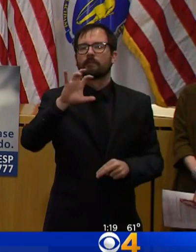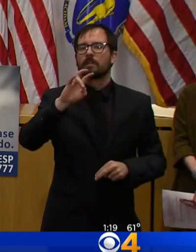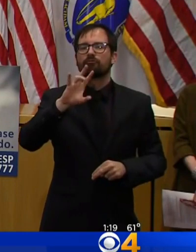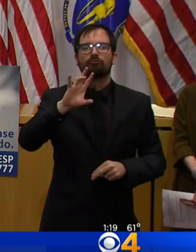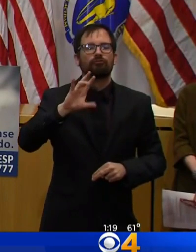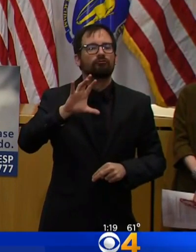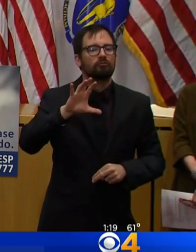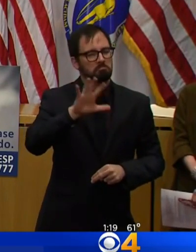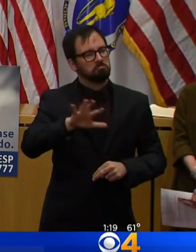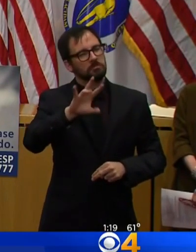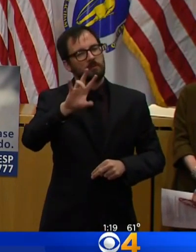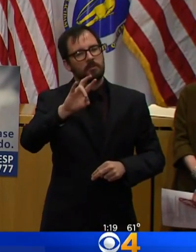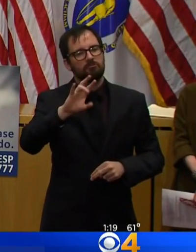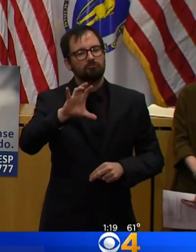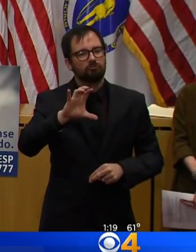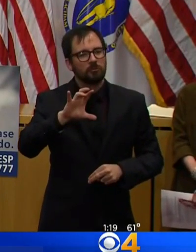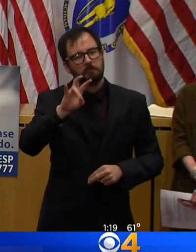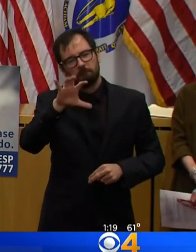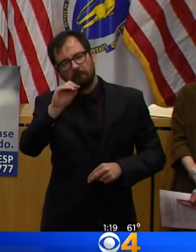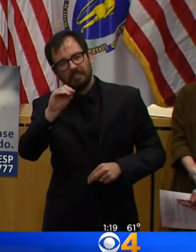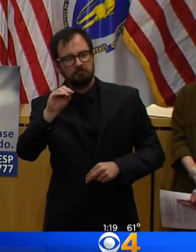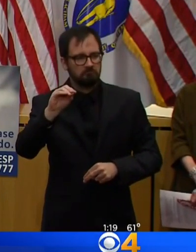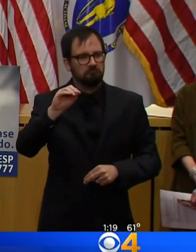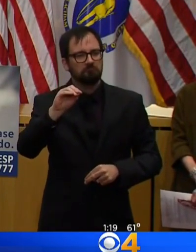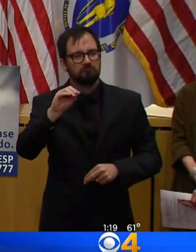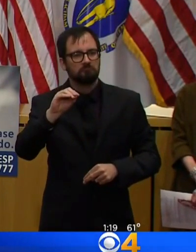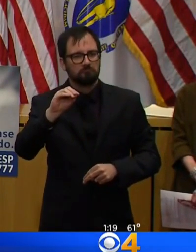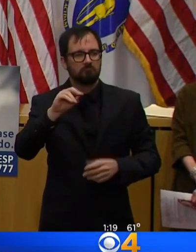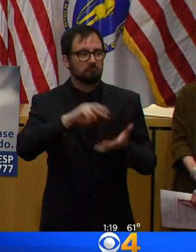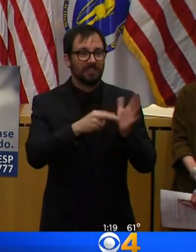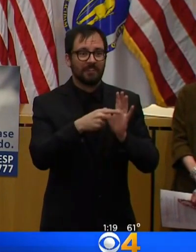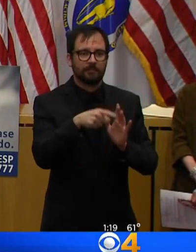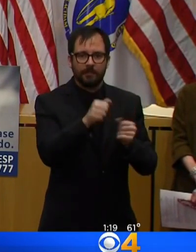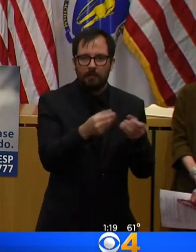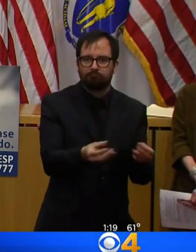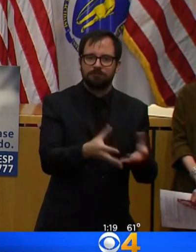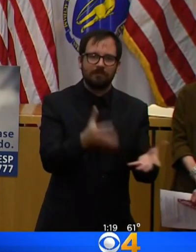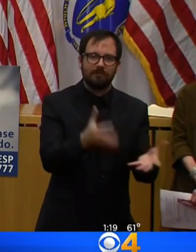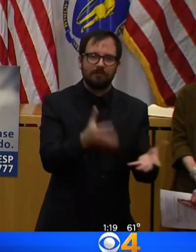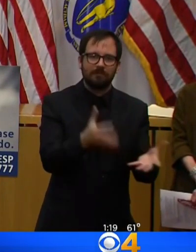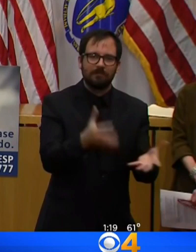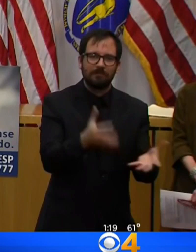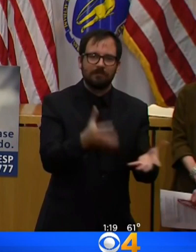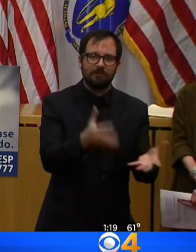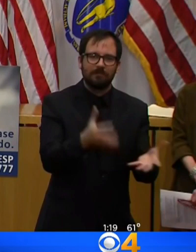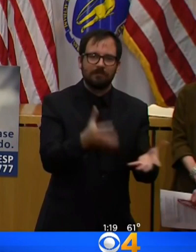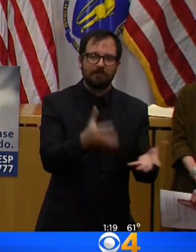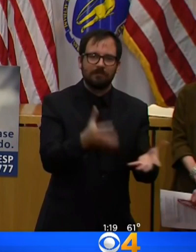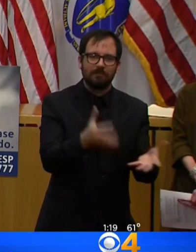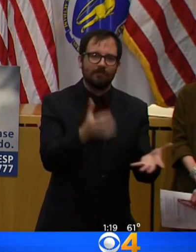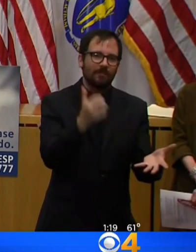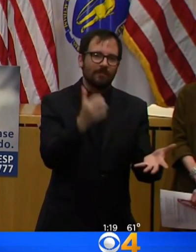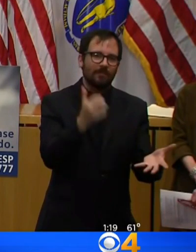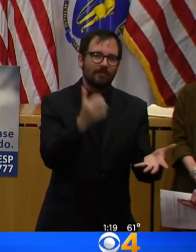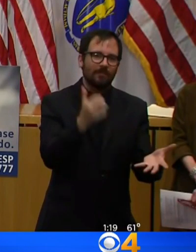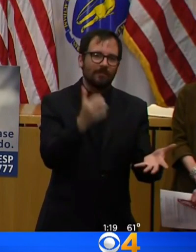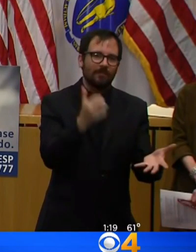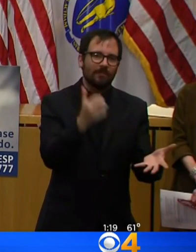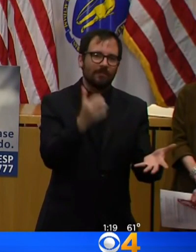INTRODUCING A FOOD PLAN, 750 MALES BY THE END OF THE WEEK. 35 MEALS IN THESE FOOD KIDS, 750